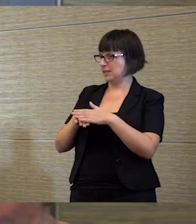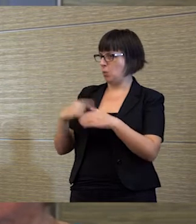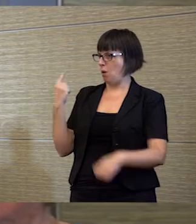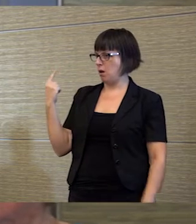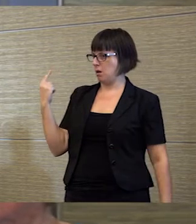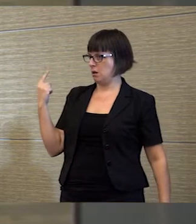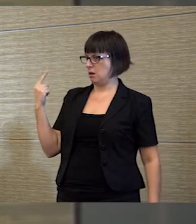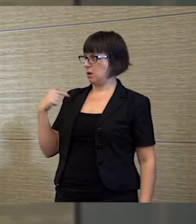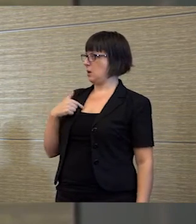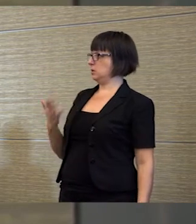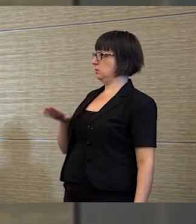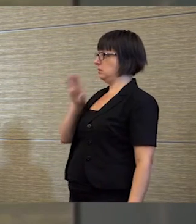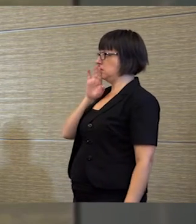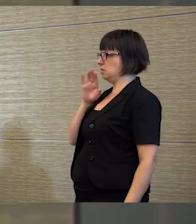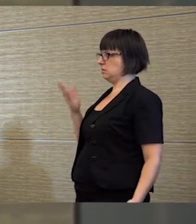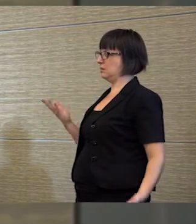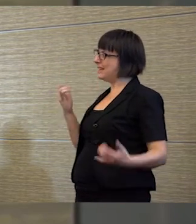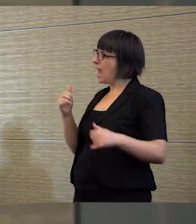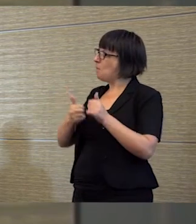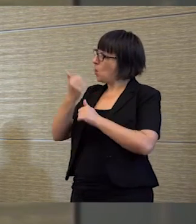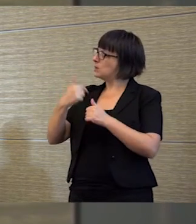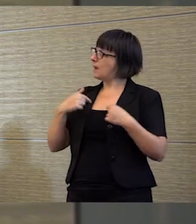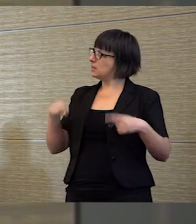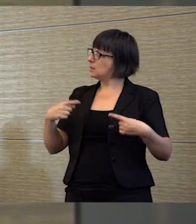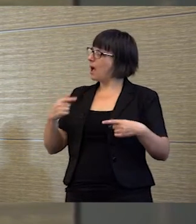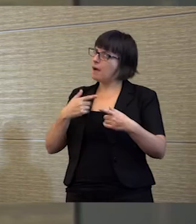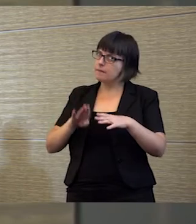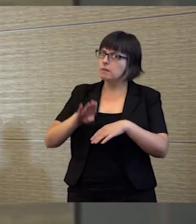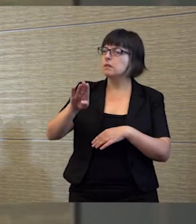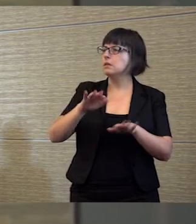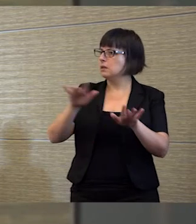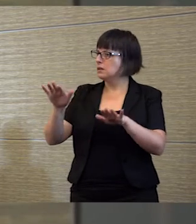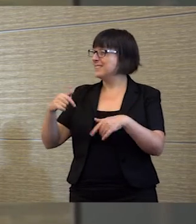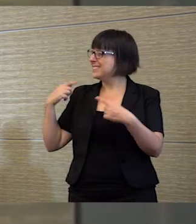access. Nowadays, most of the Boston public schools have accessibility but